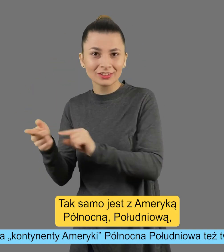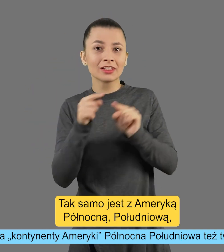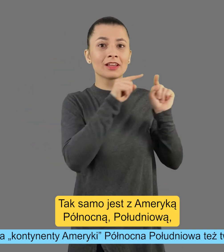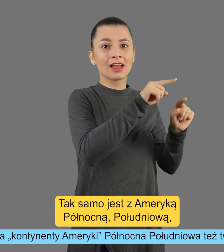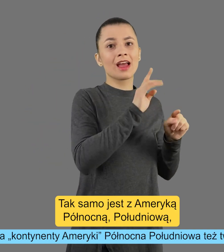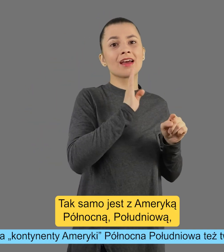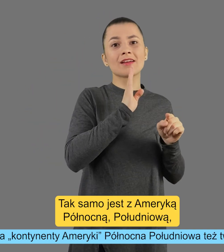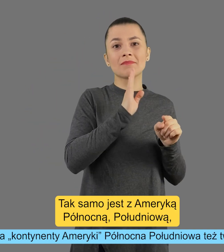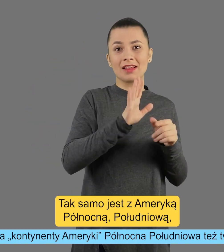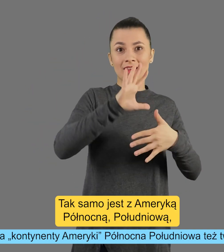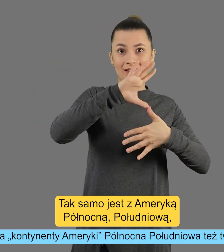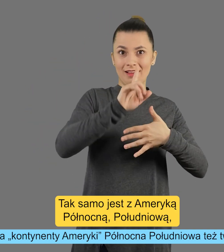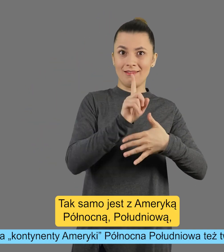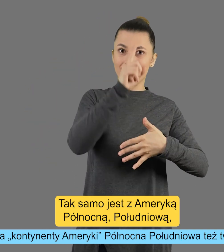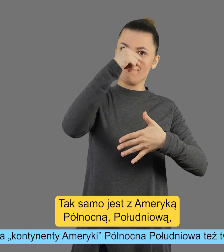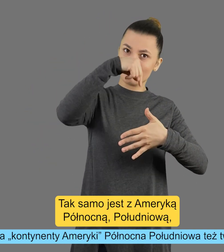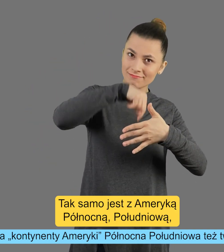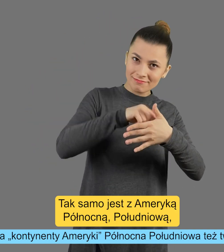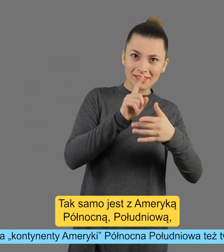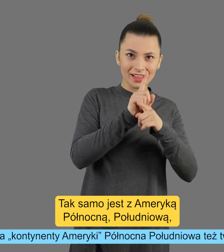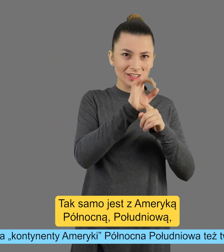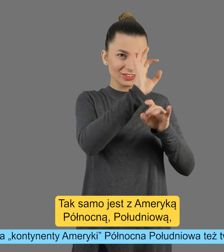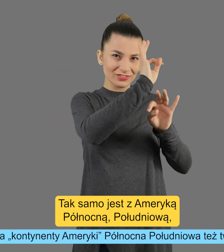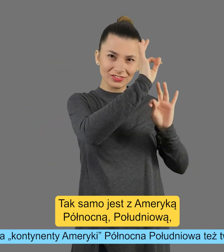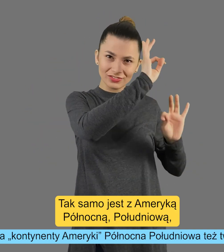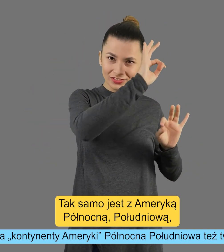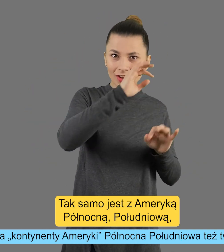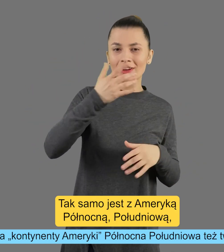It's the same with North America, South America,